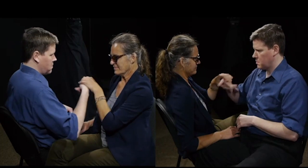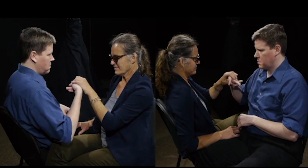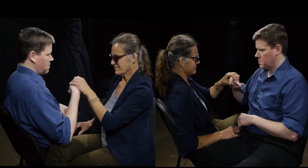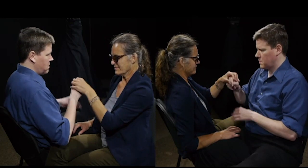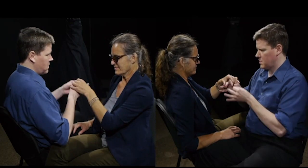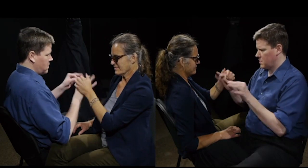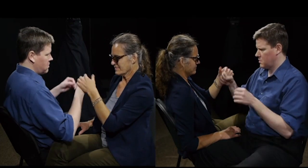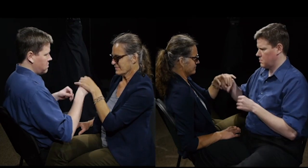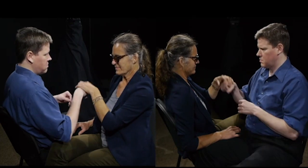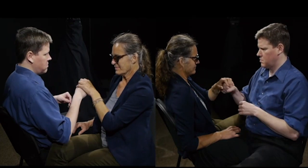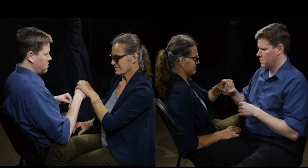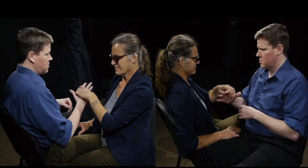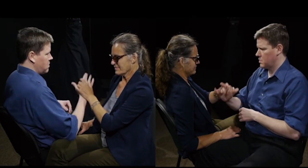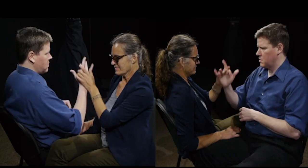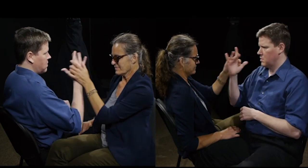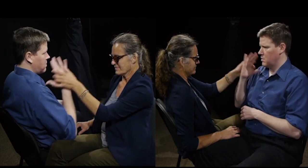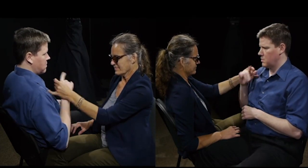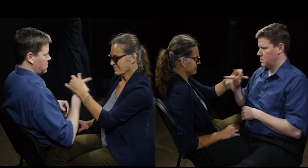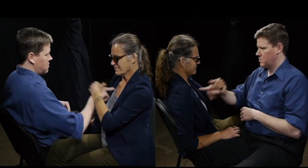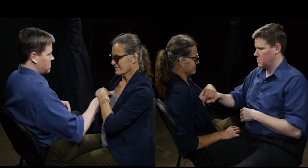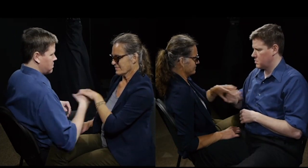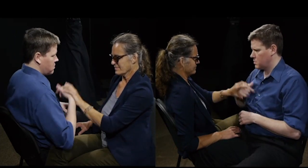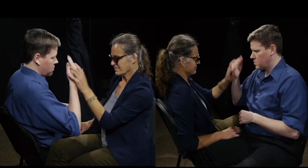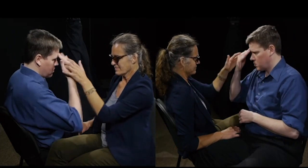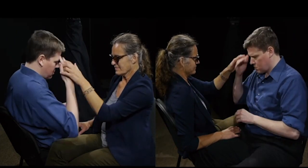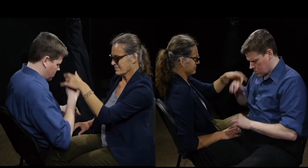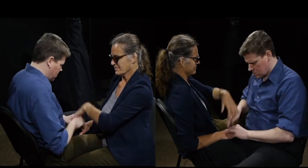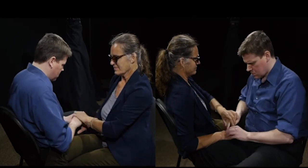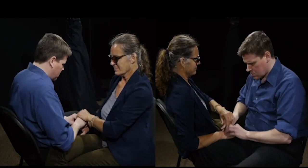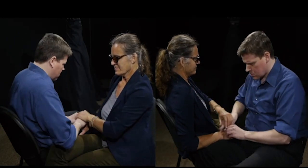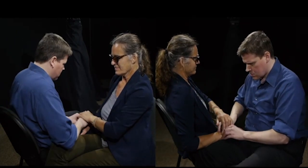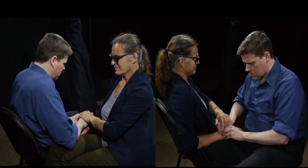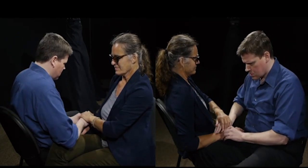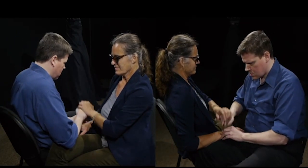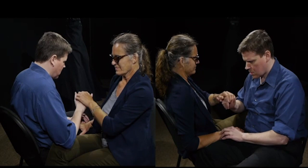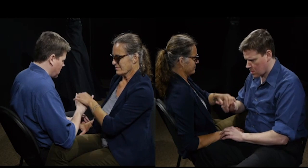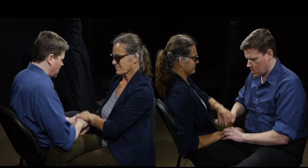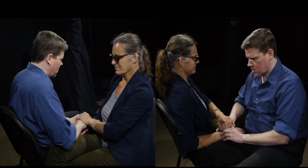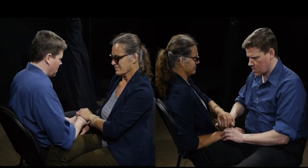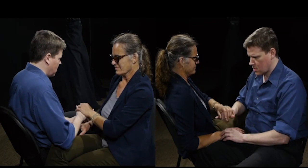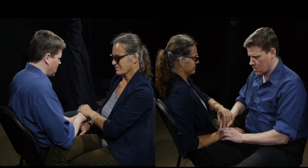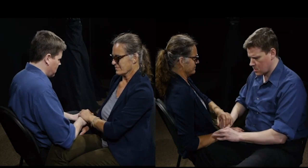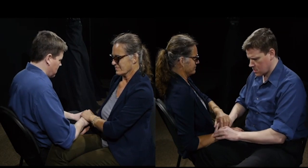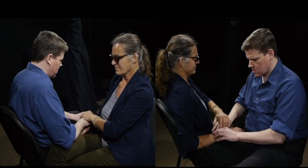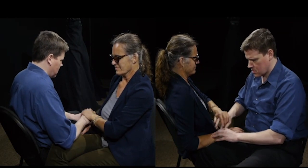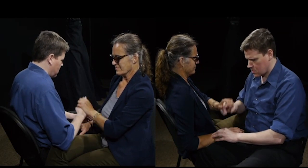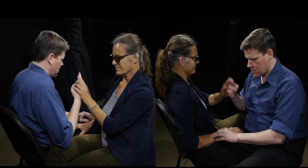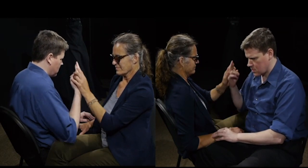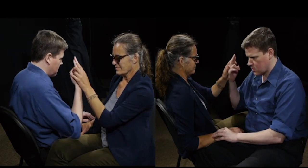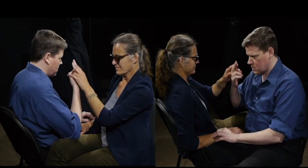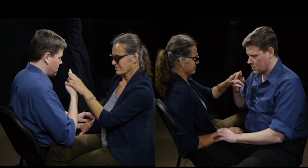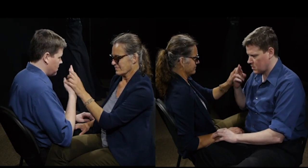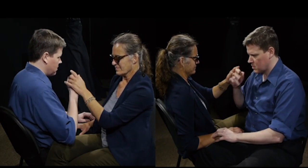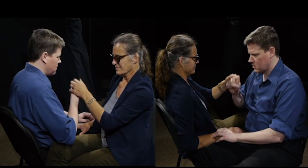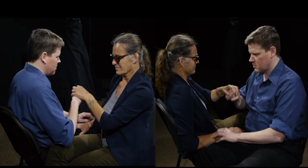Protactile just took off. Research, however, has been moving very slowly. But what it does reveal is exciting